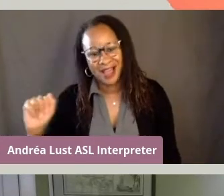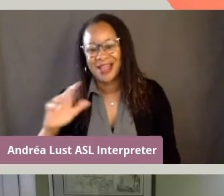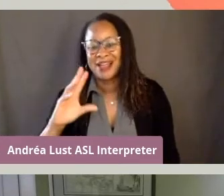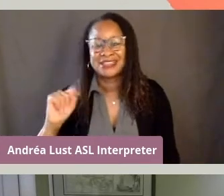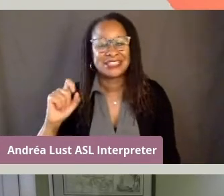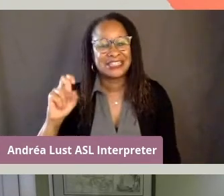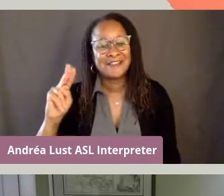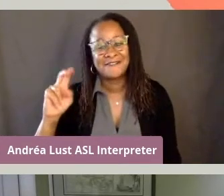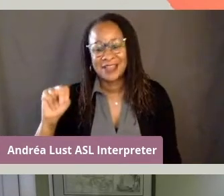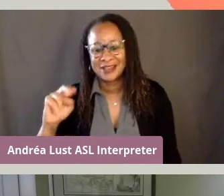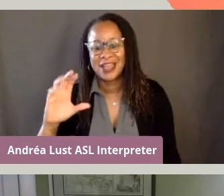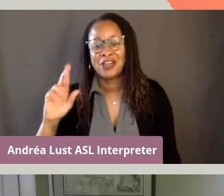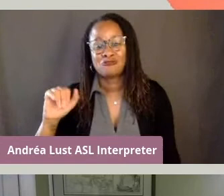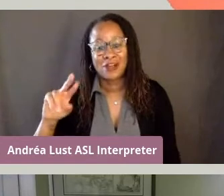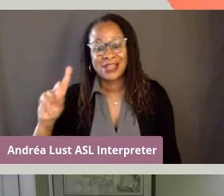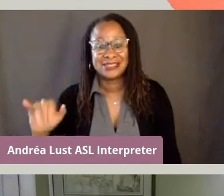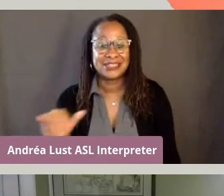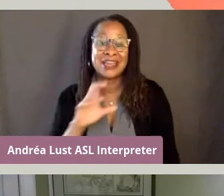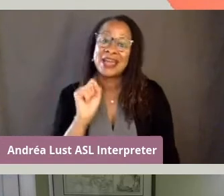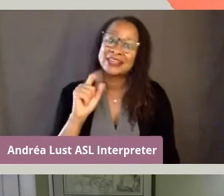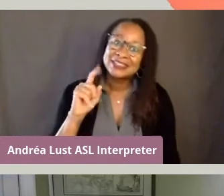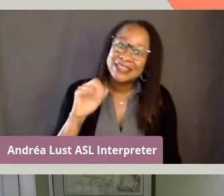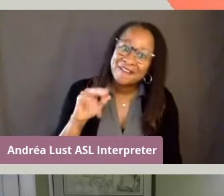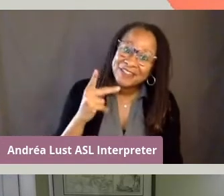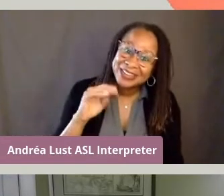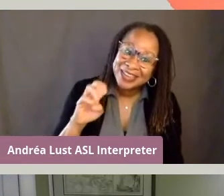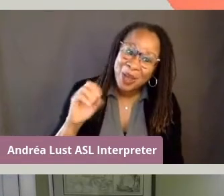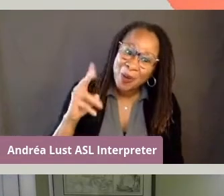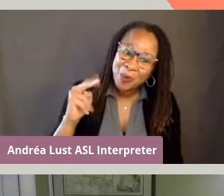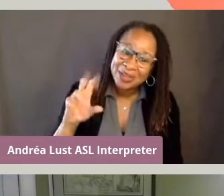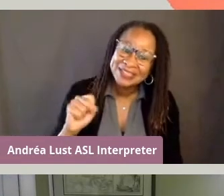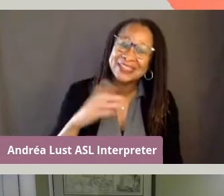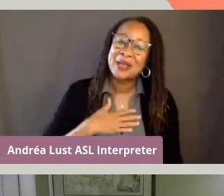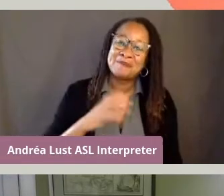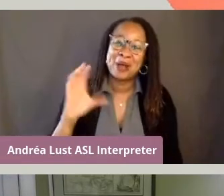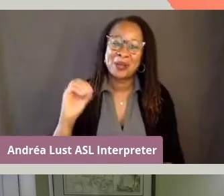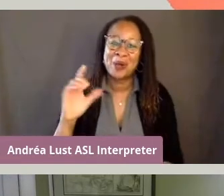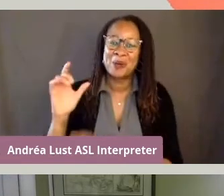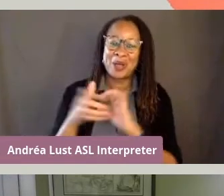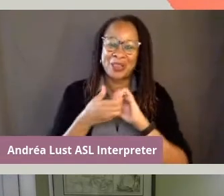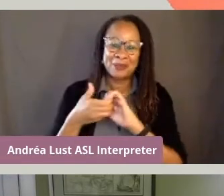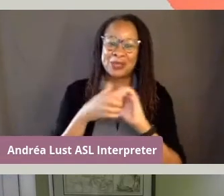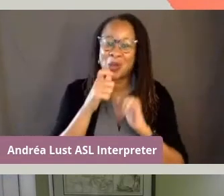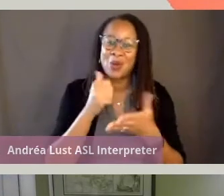Stephanie Owens. My co-collaborators who asked me to be the moderator and who really helped organize this.